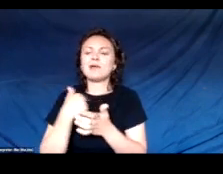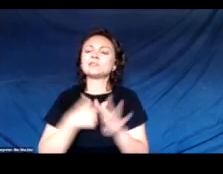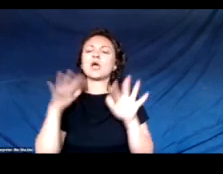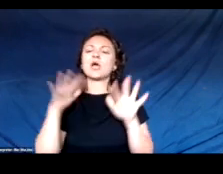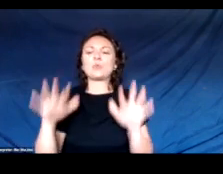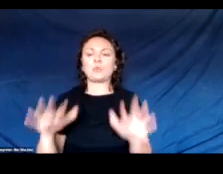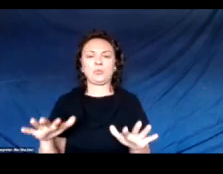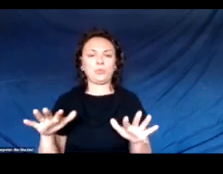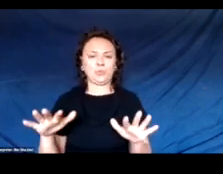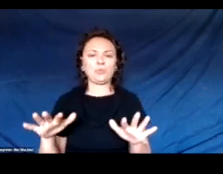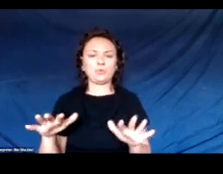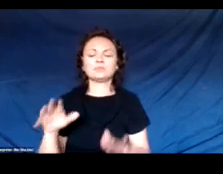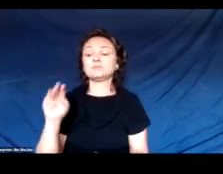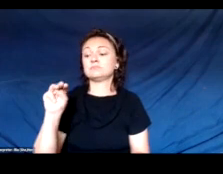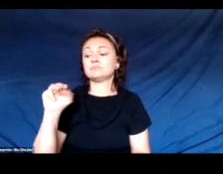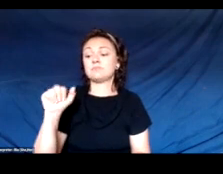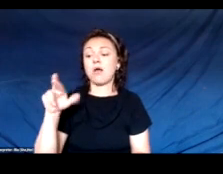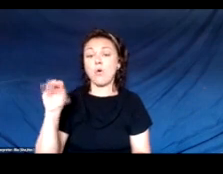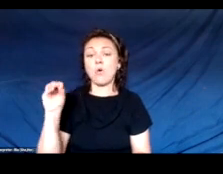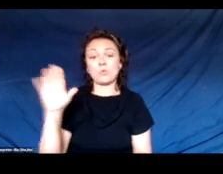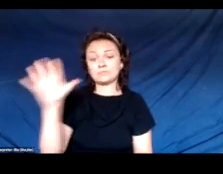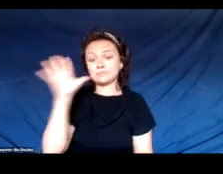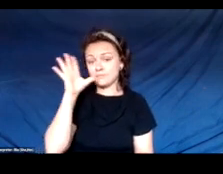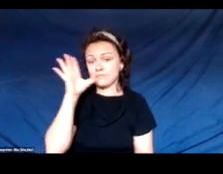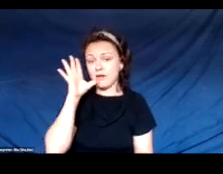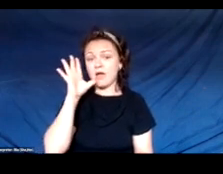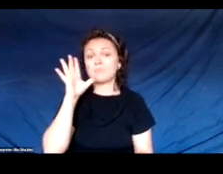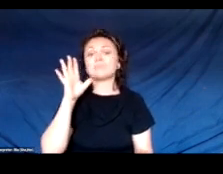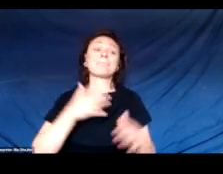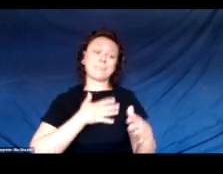Mom came after they left and